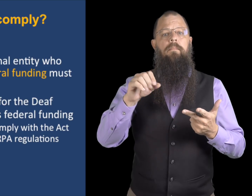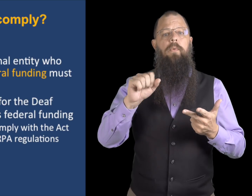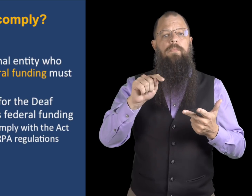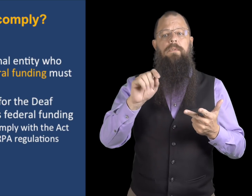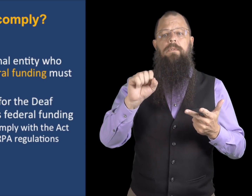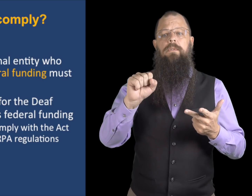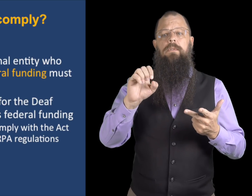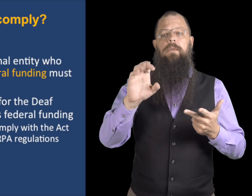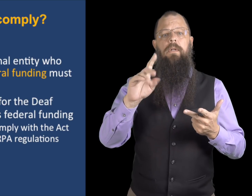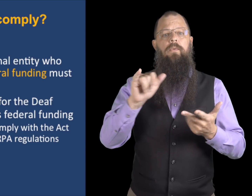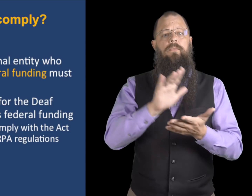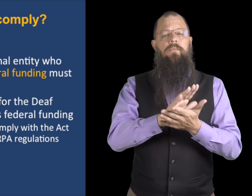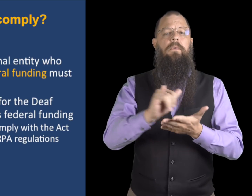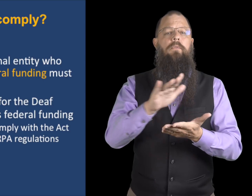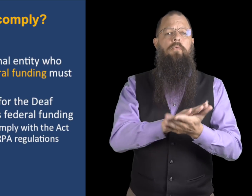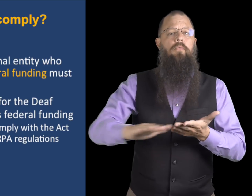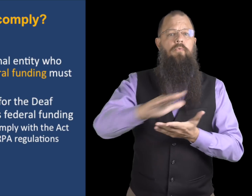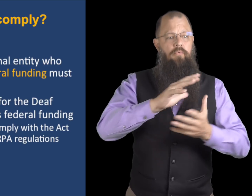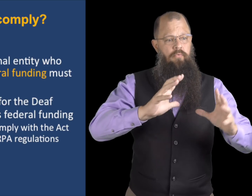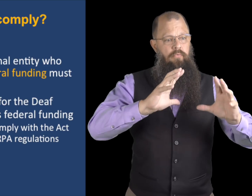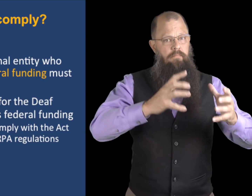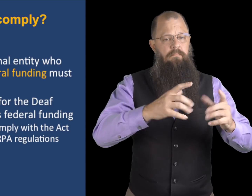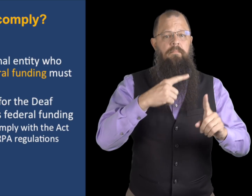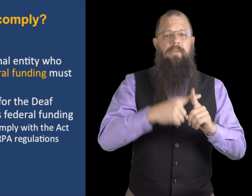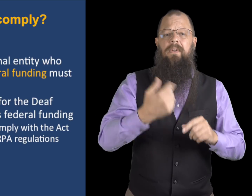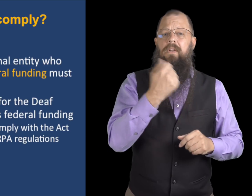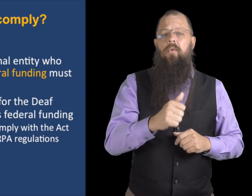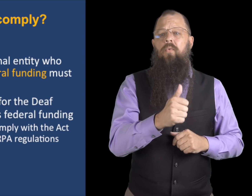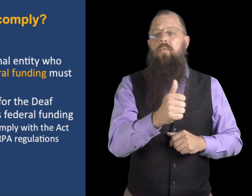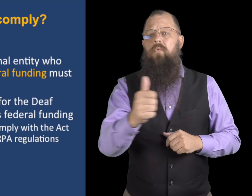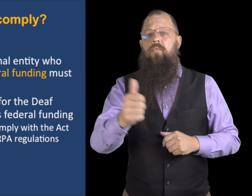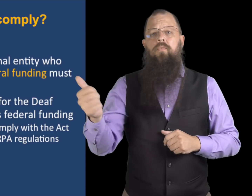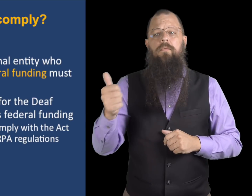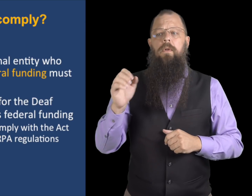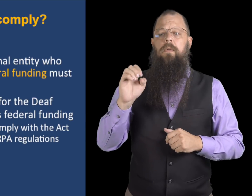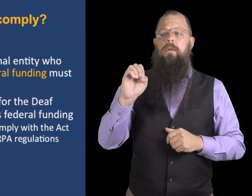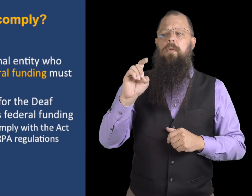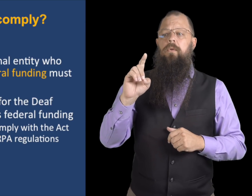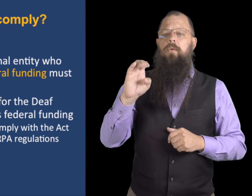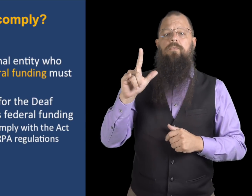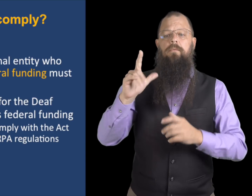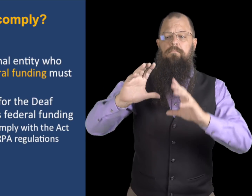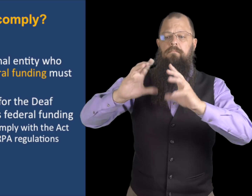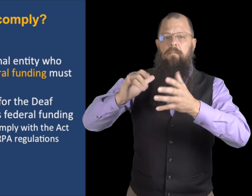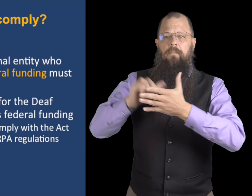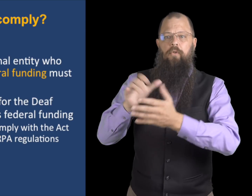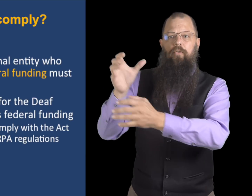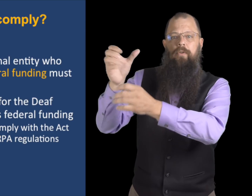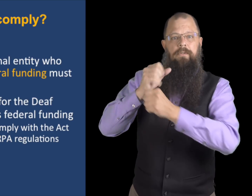secondary schools, post-secondary schools, colleges and universities, and any other